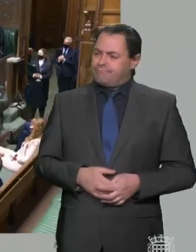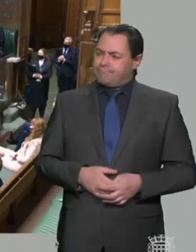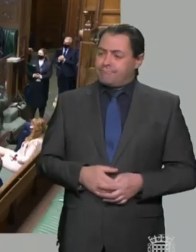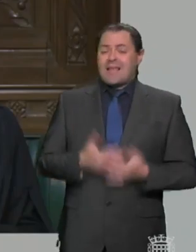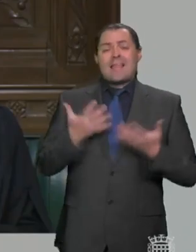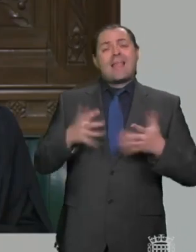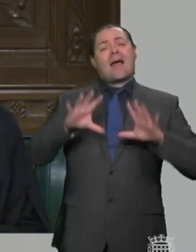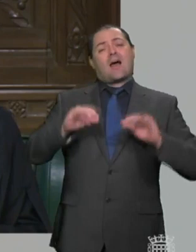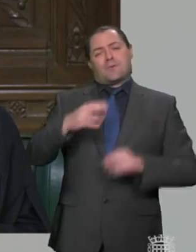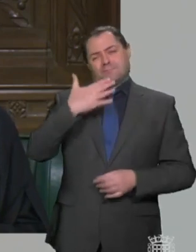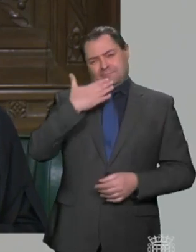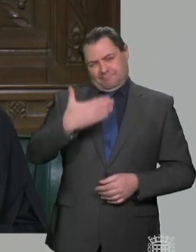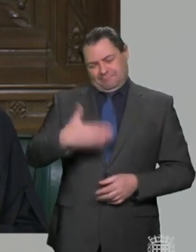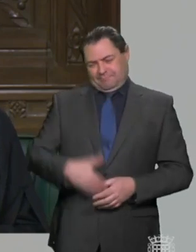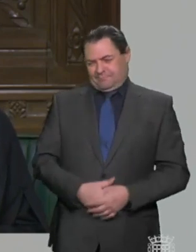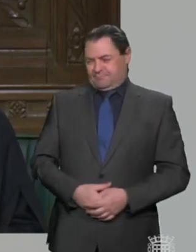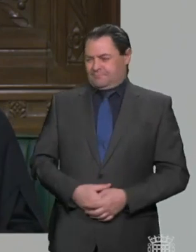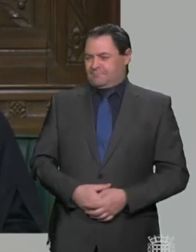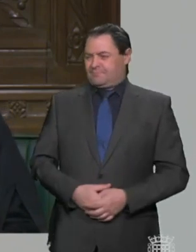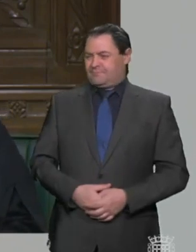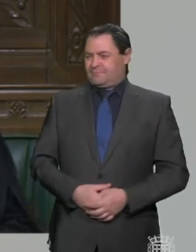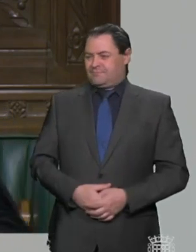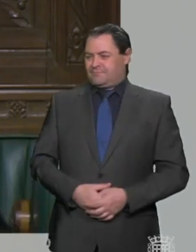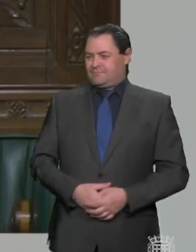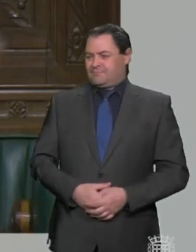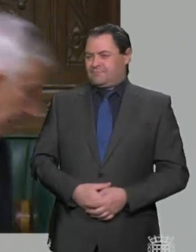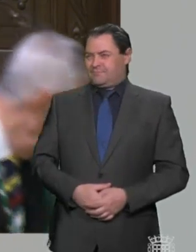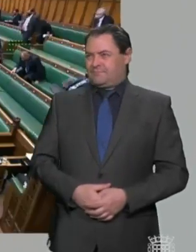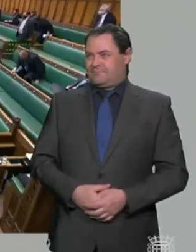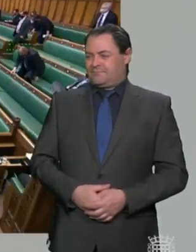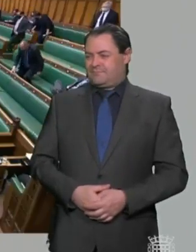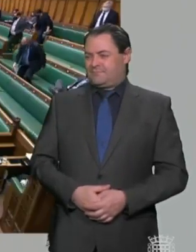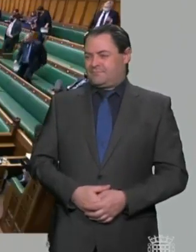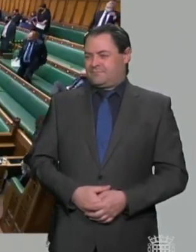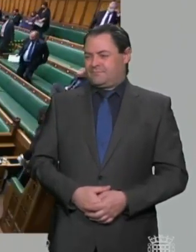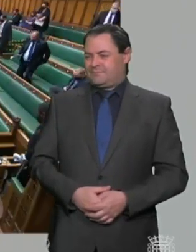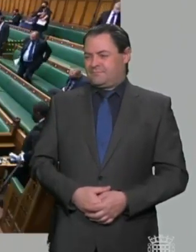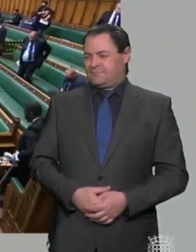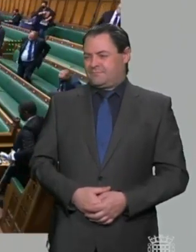House for three minutes to enable the necessary arrangements to be made for the next business. 12:36:00 Sitting suspended.